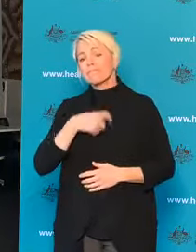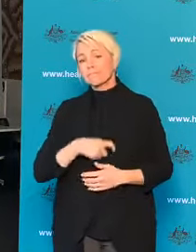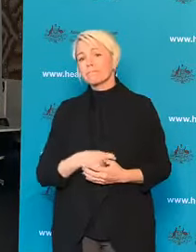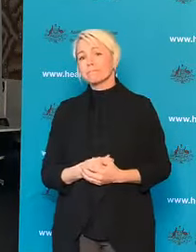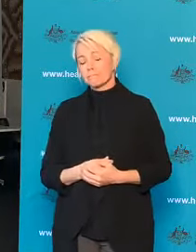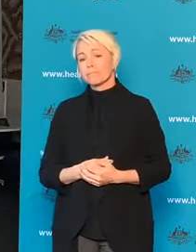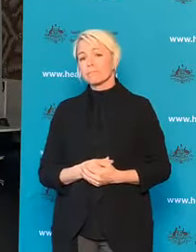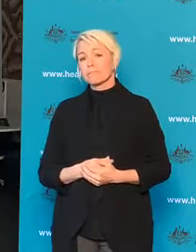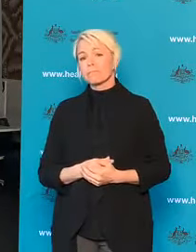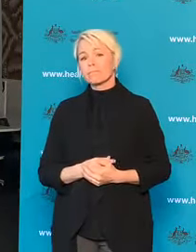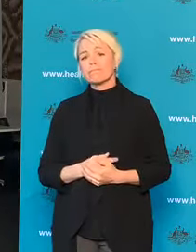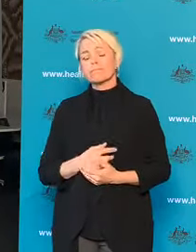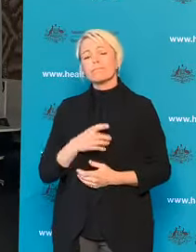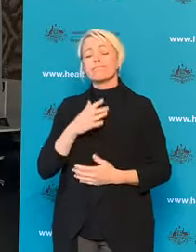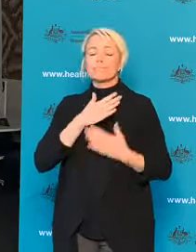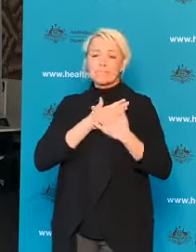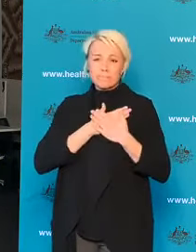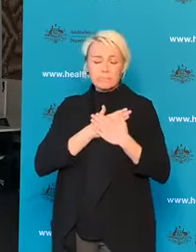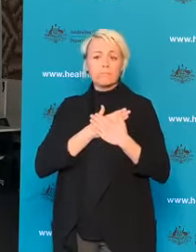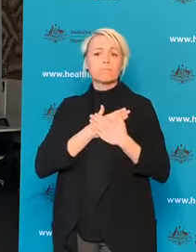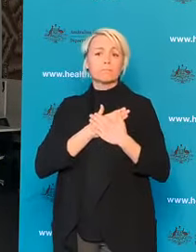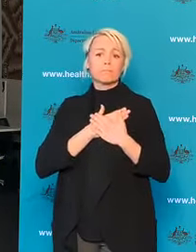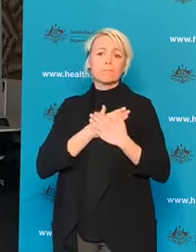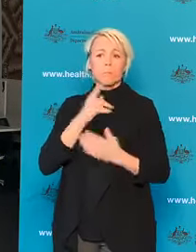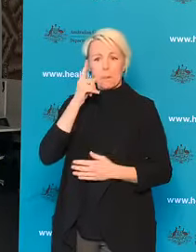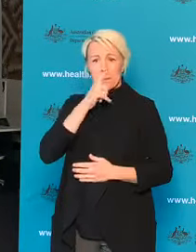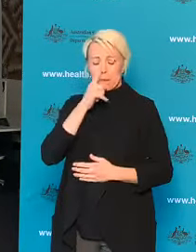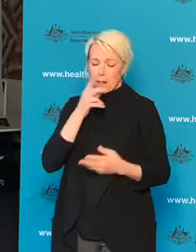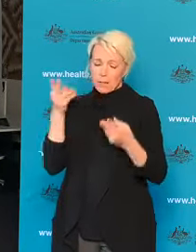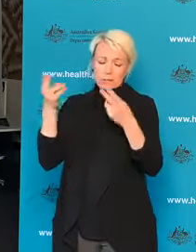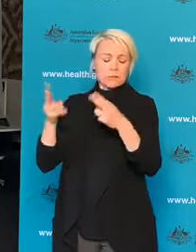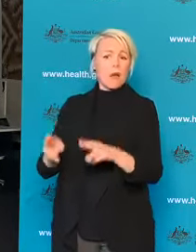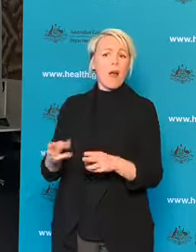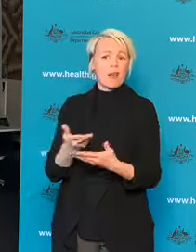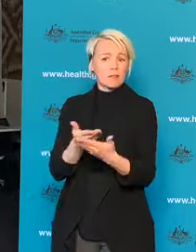lost their lives to COVID-19 and to their grieving family members and